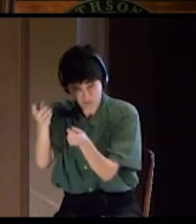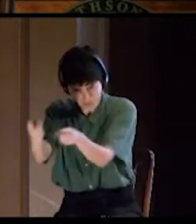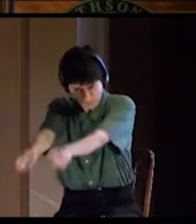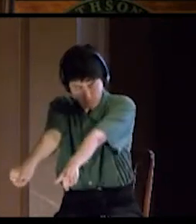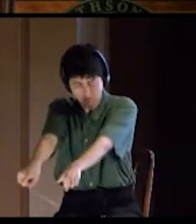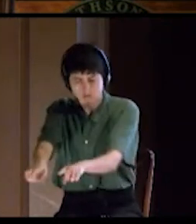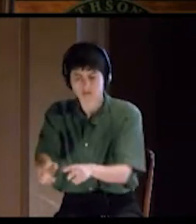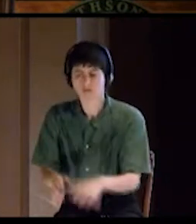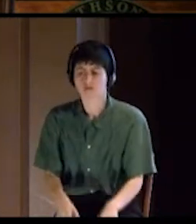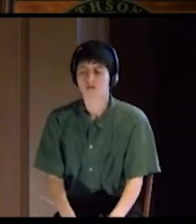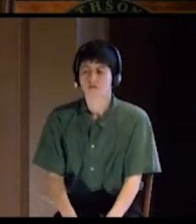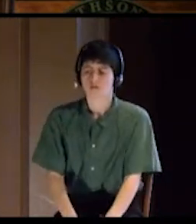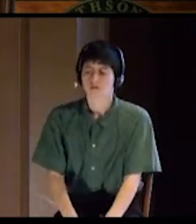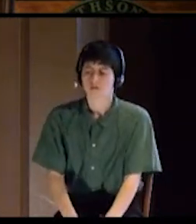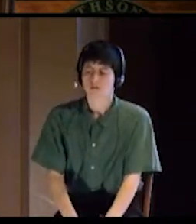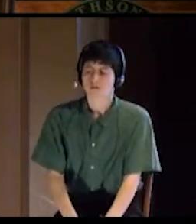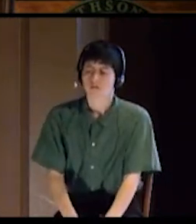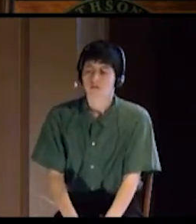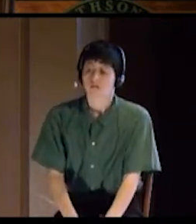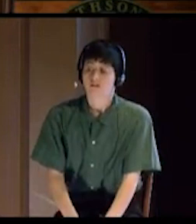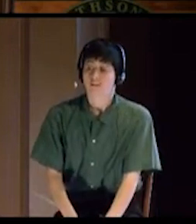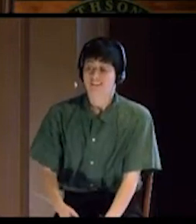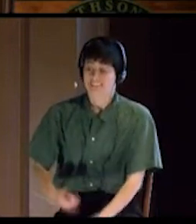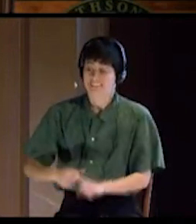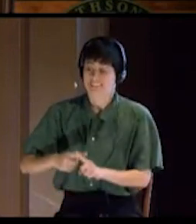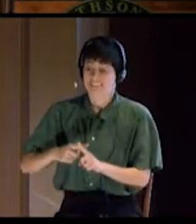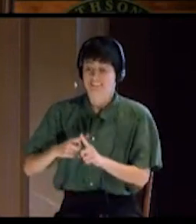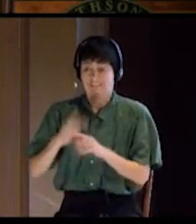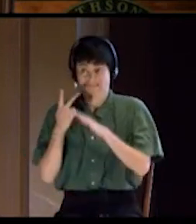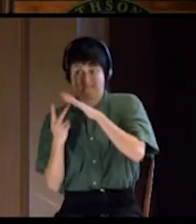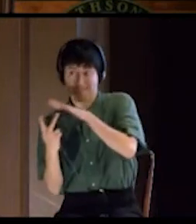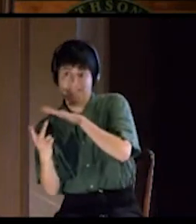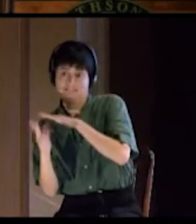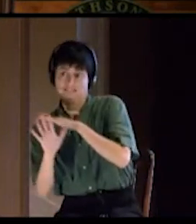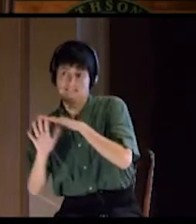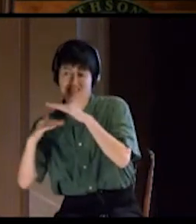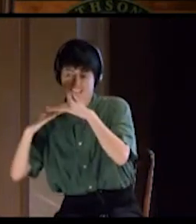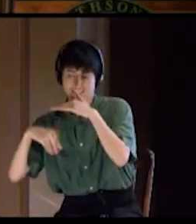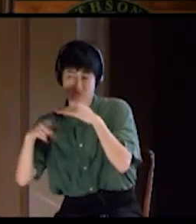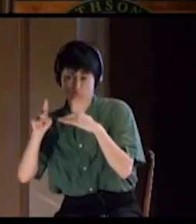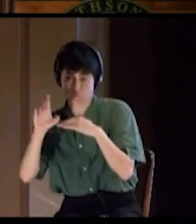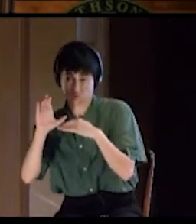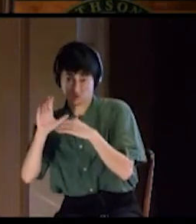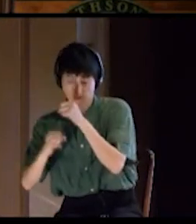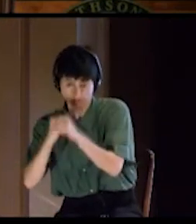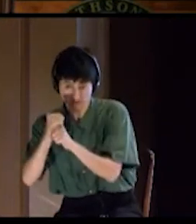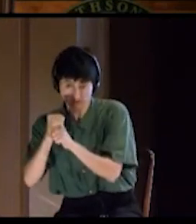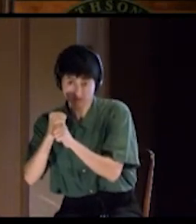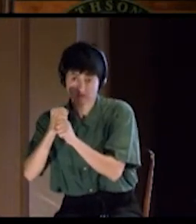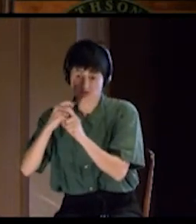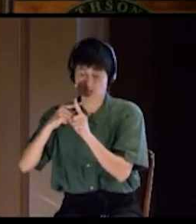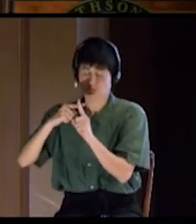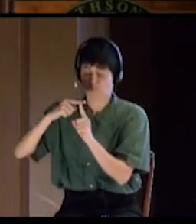to happen in less than a hundred years, some people even estimate within decades. So really, really rapid change.